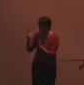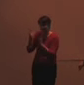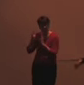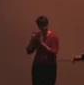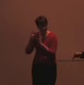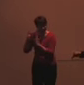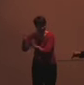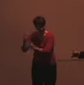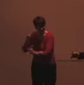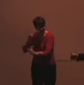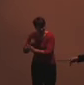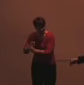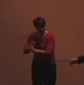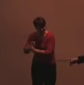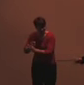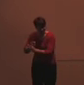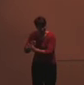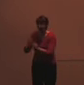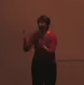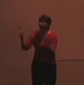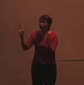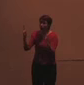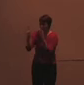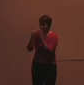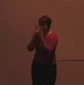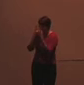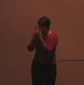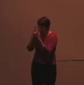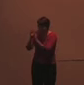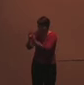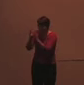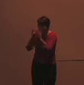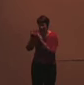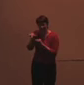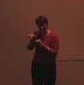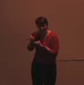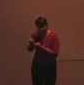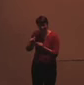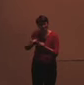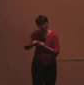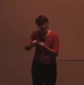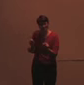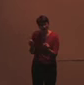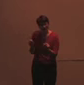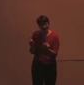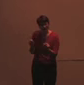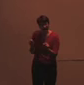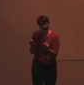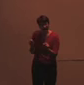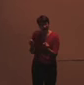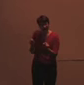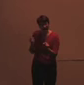It is narrow, but not so narrow than your own room.